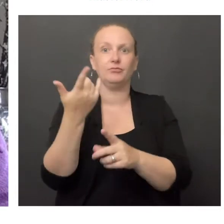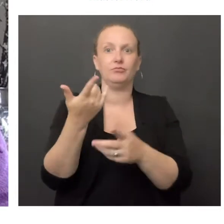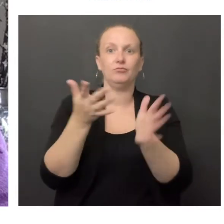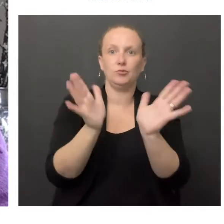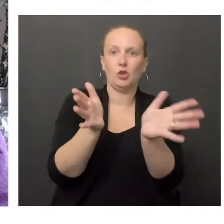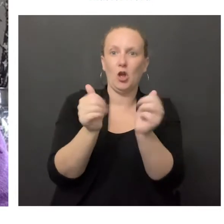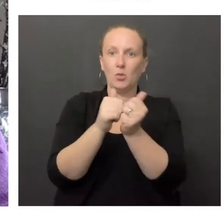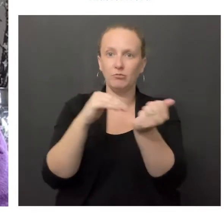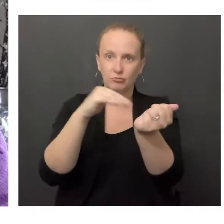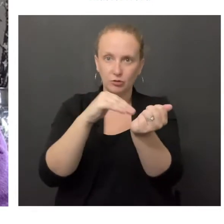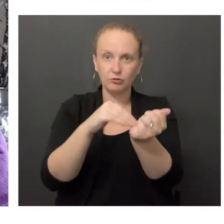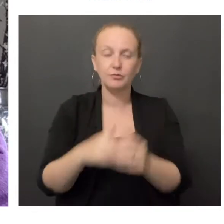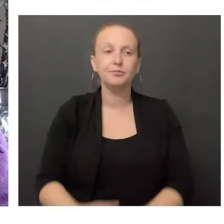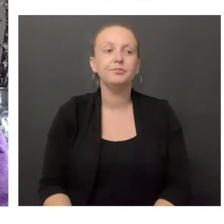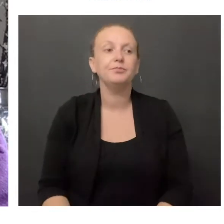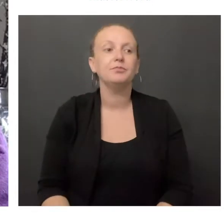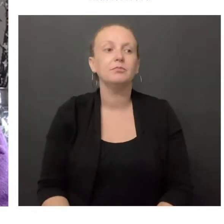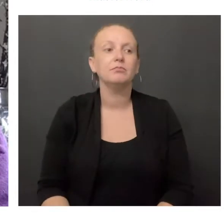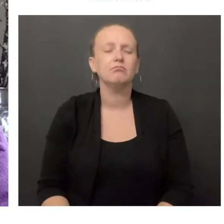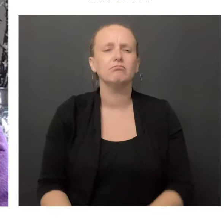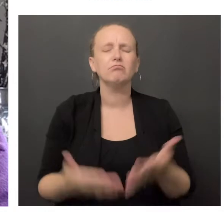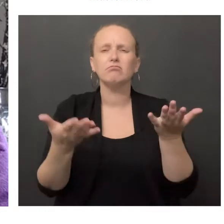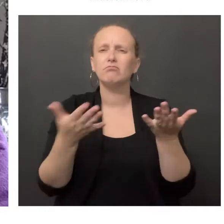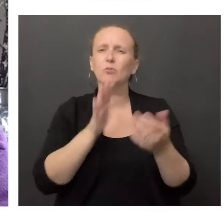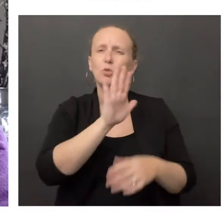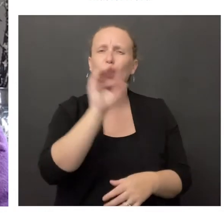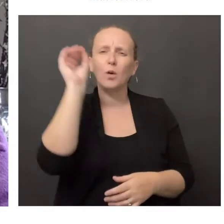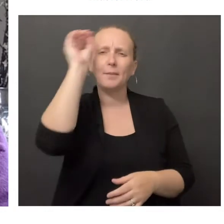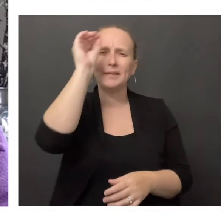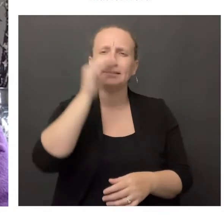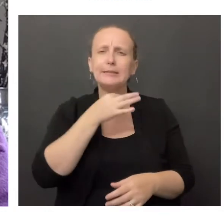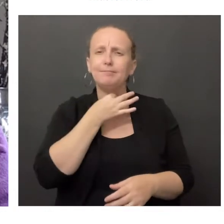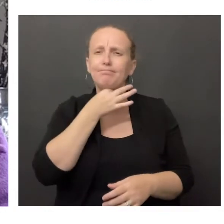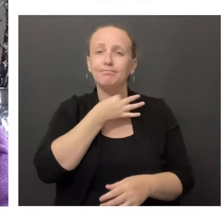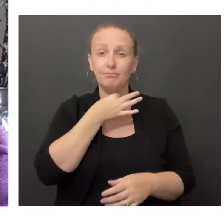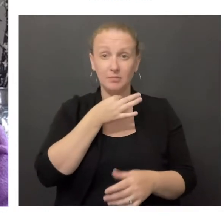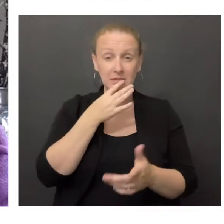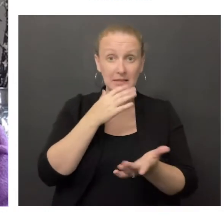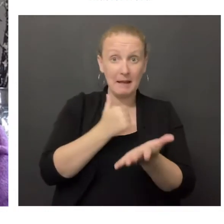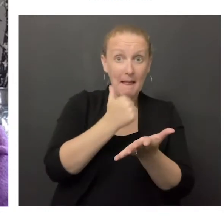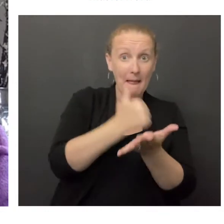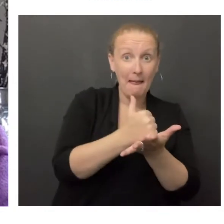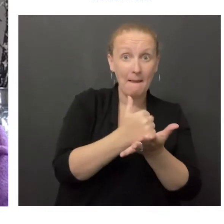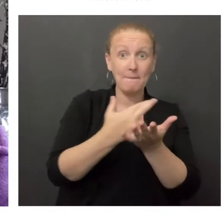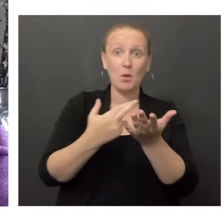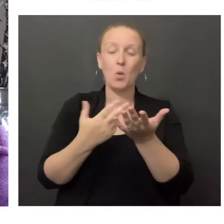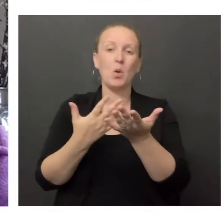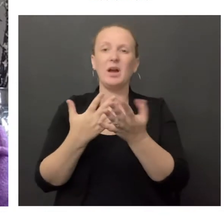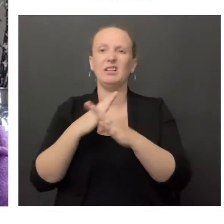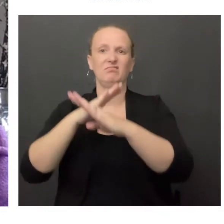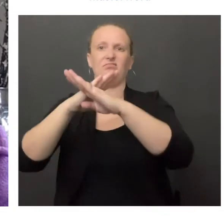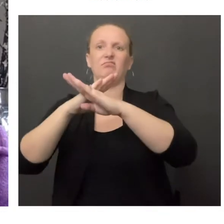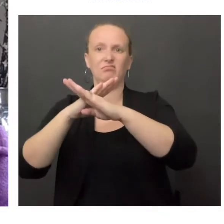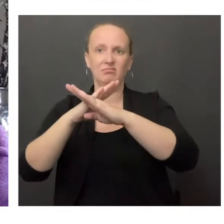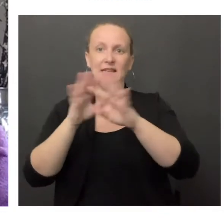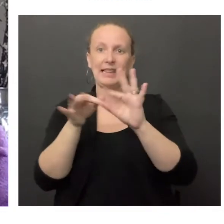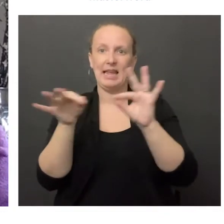How did this hinder, or help? Did it hinder help Language access in the process?